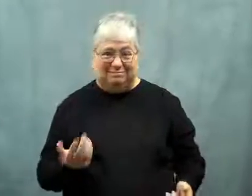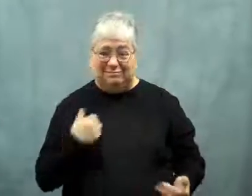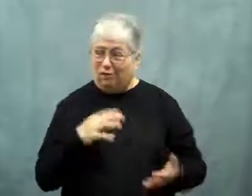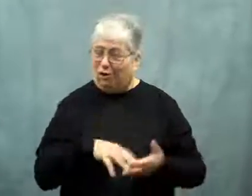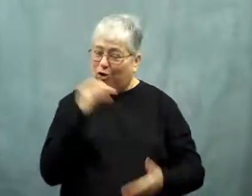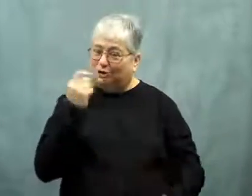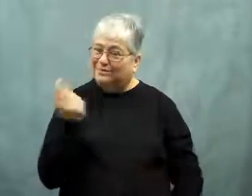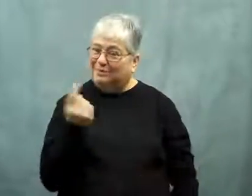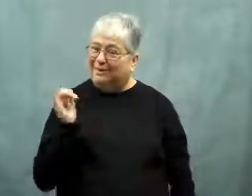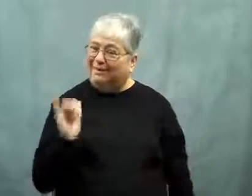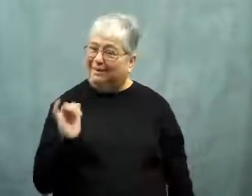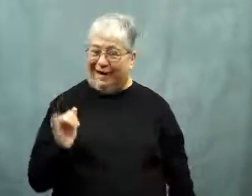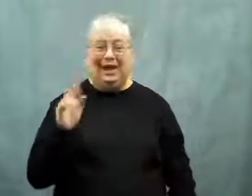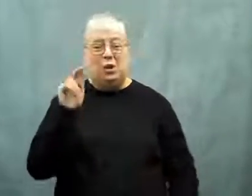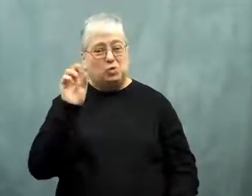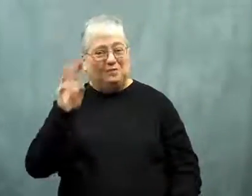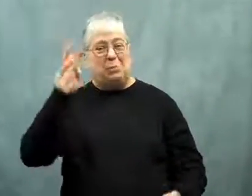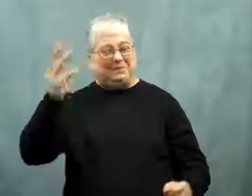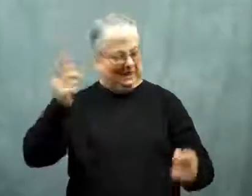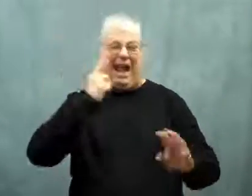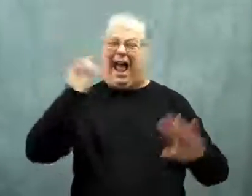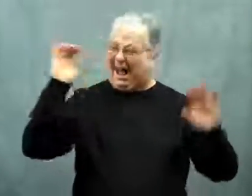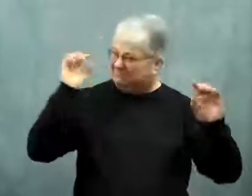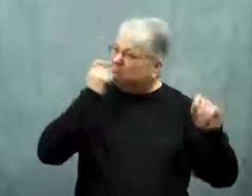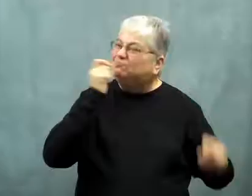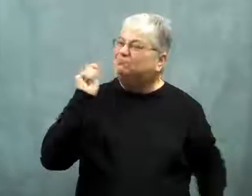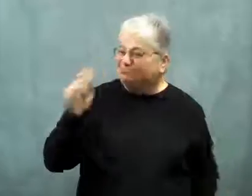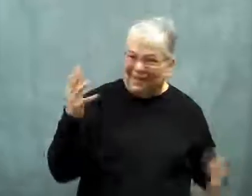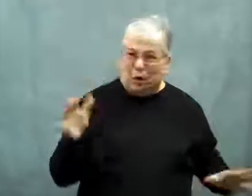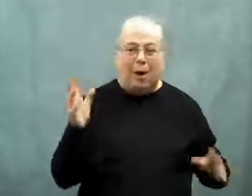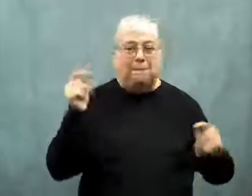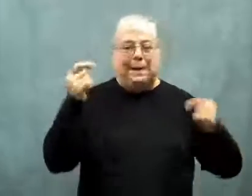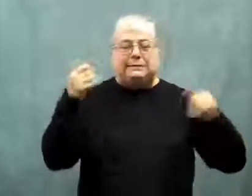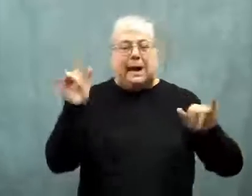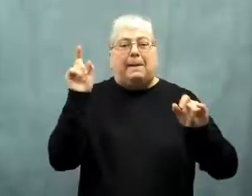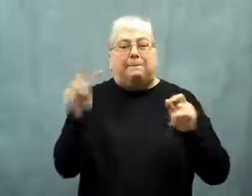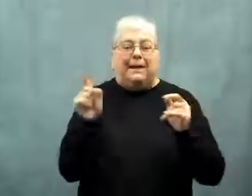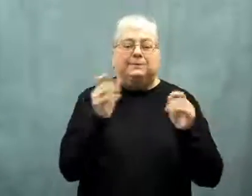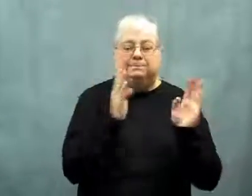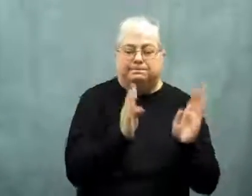I learned something too. The winner is determined on November 6,